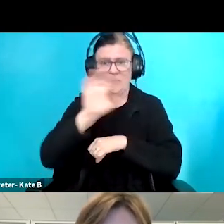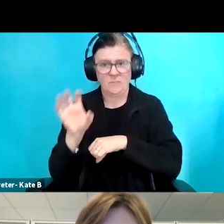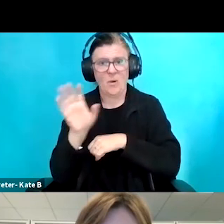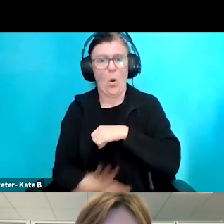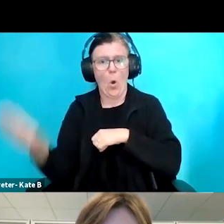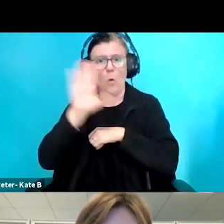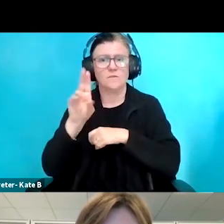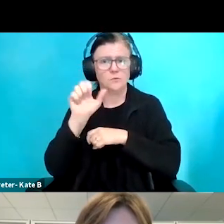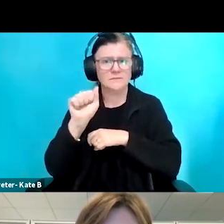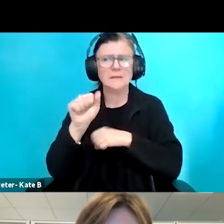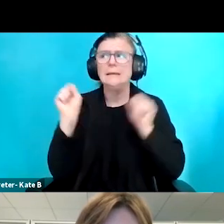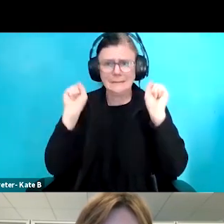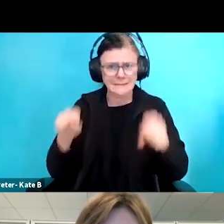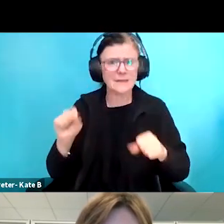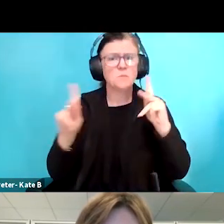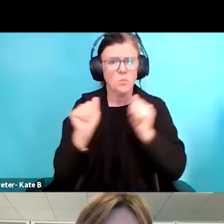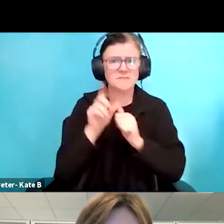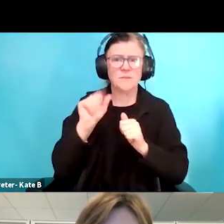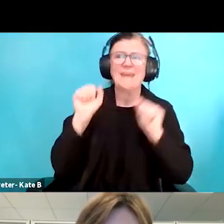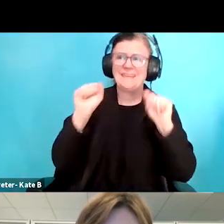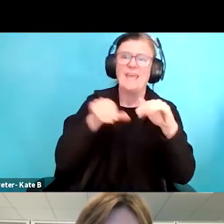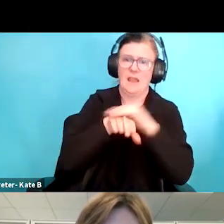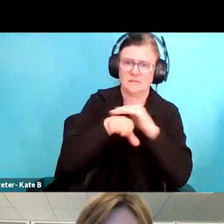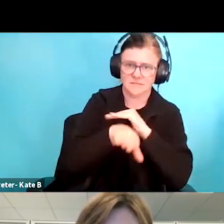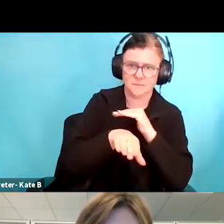can access centers for independent living. There have been times when